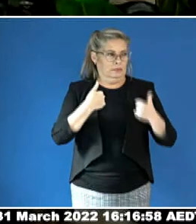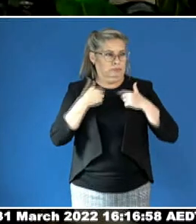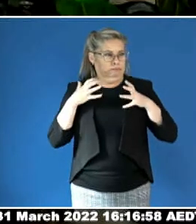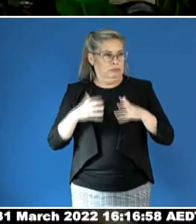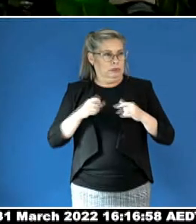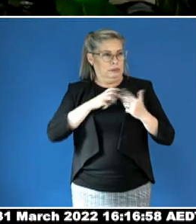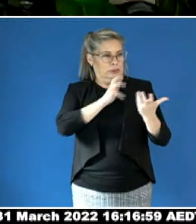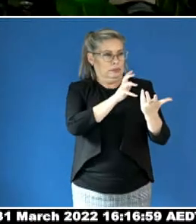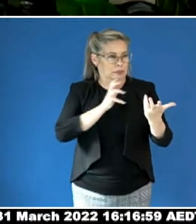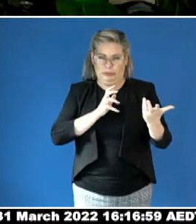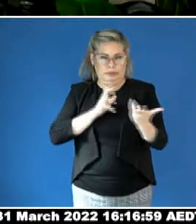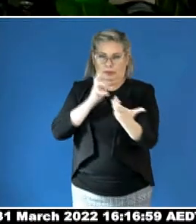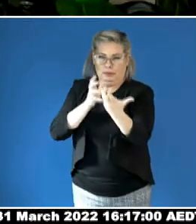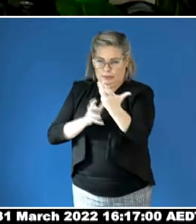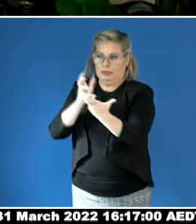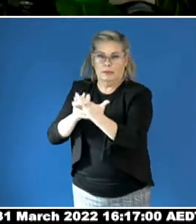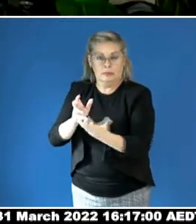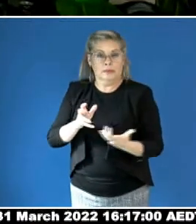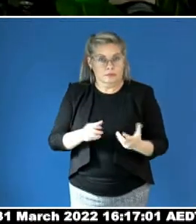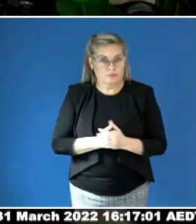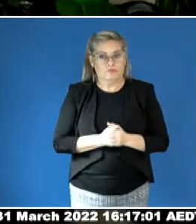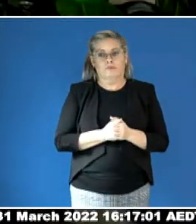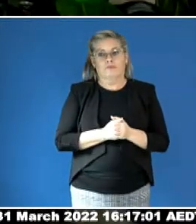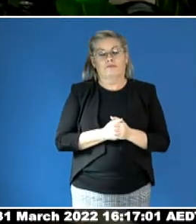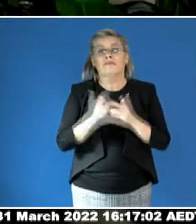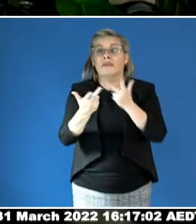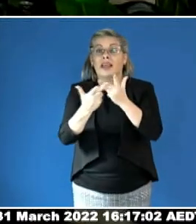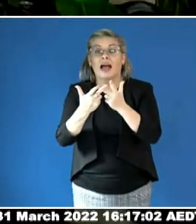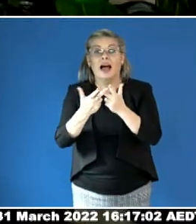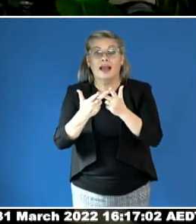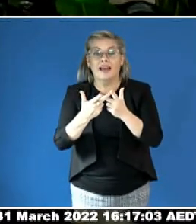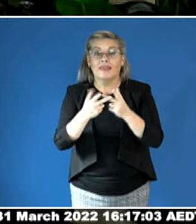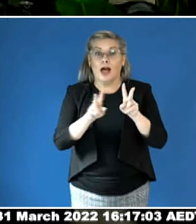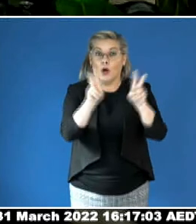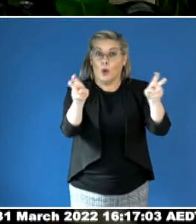experiences. And, again, I've got another quote from one of our respondents saying: